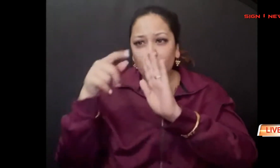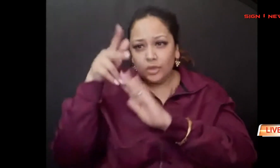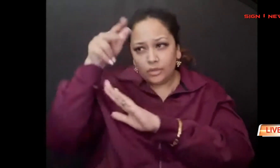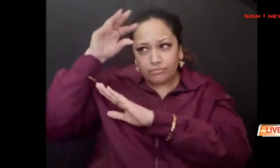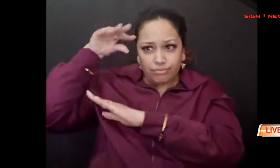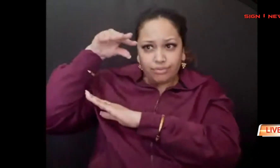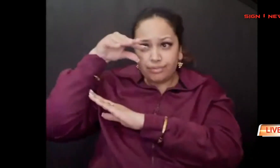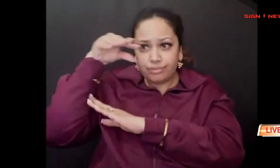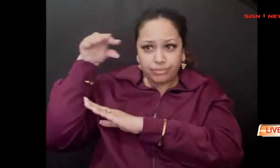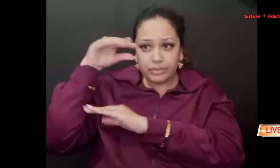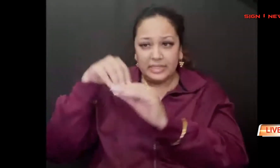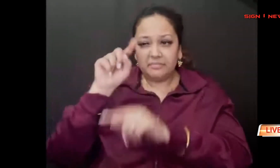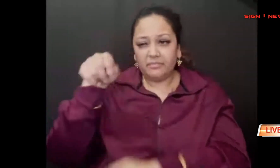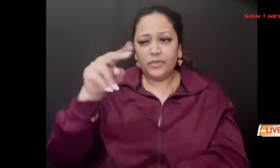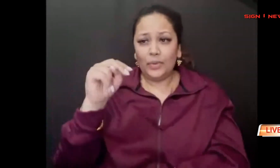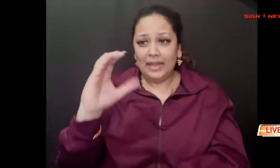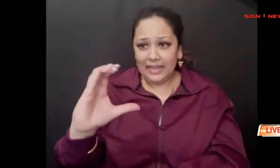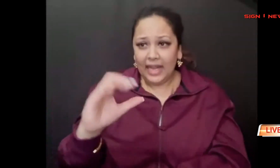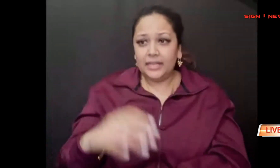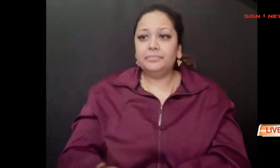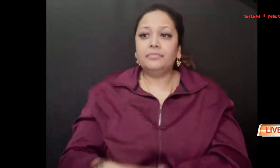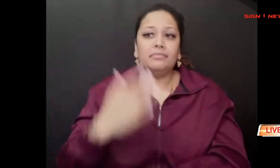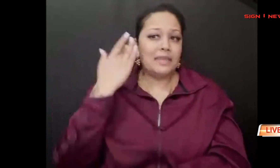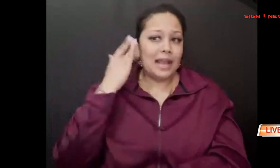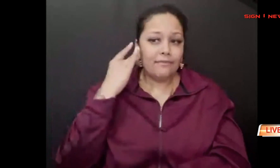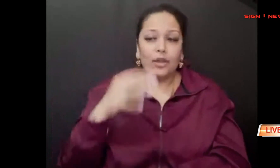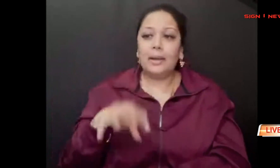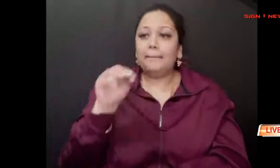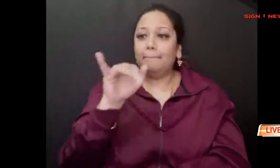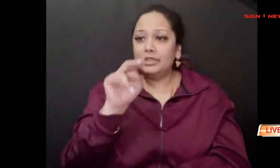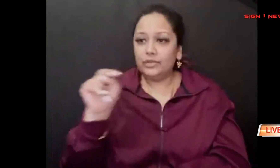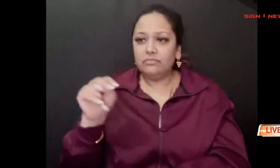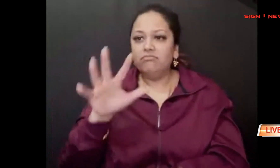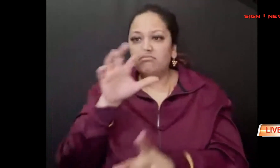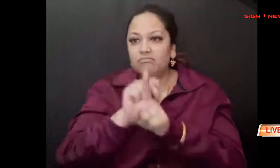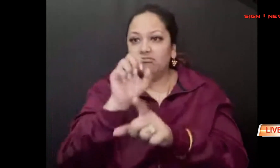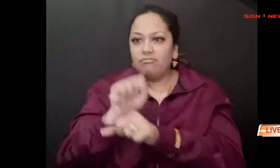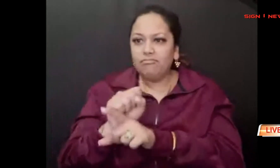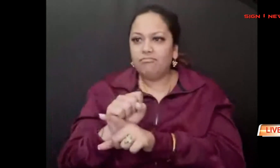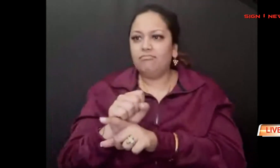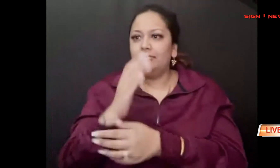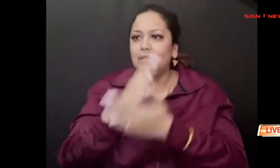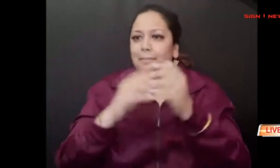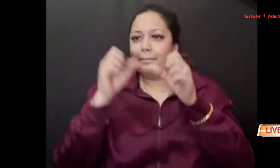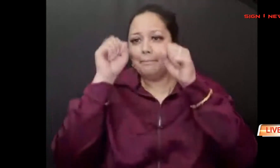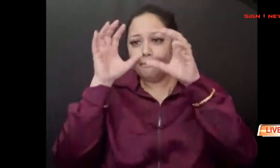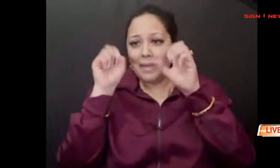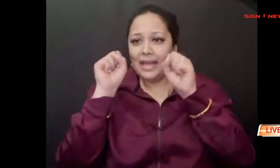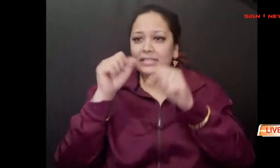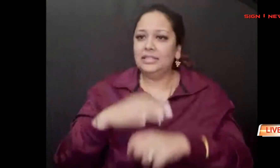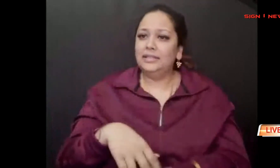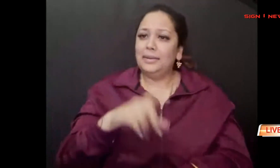surveillance video in North Carolina California and Minnesota captured amazing images of